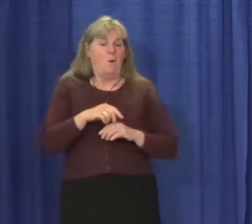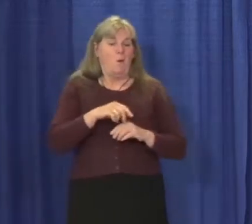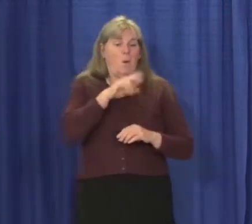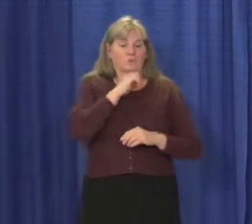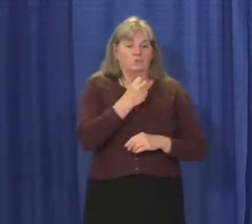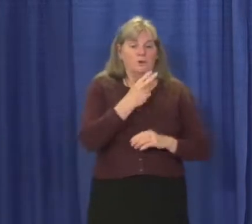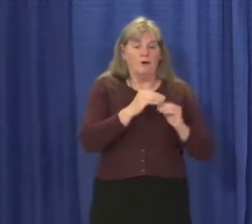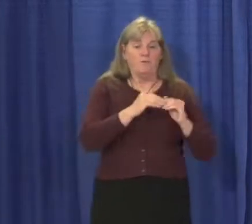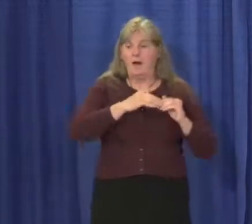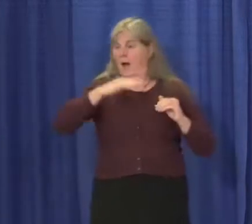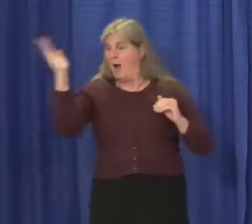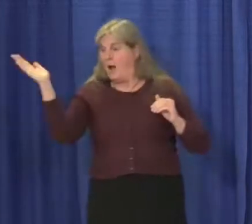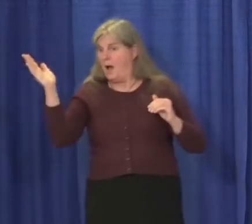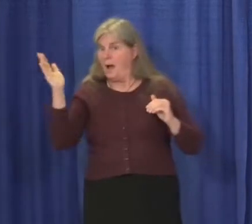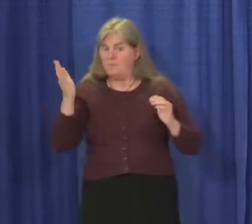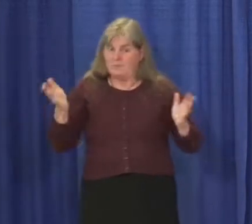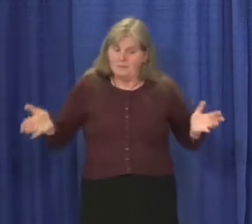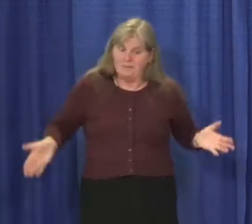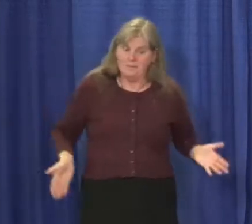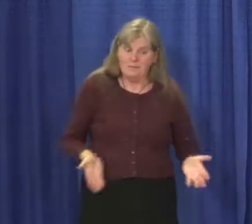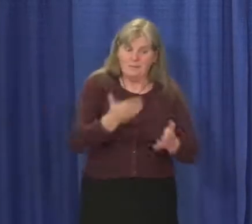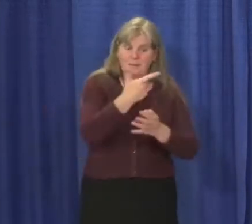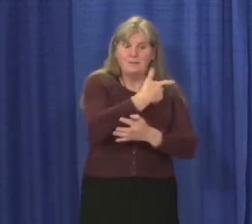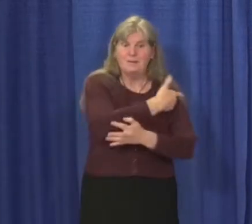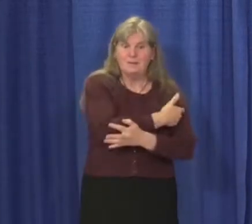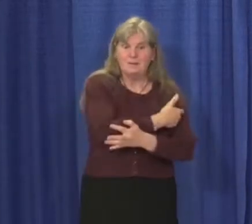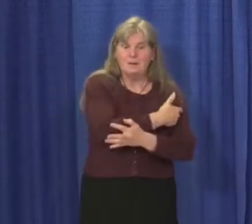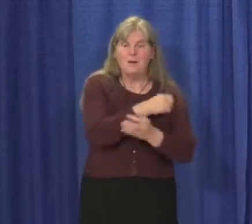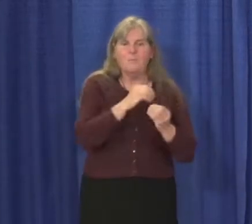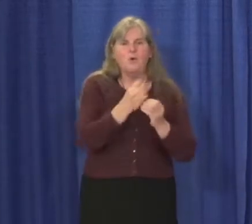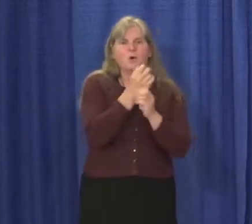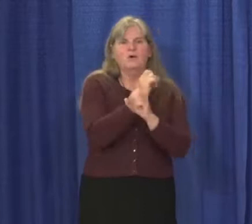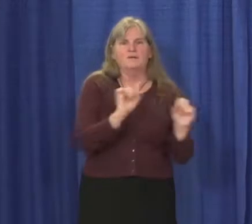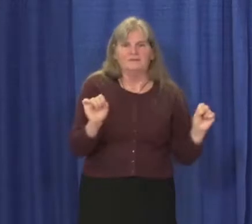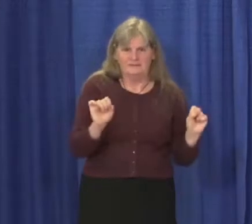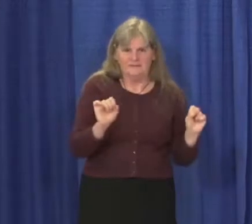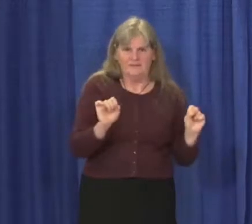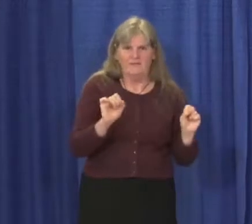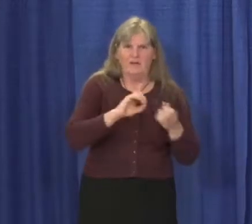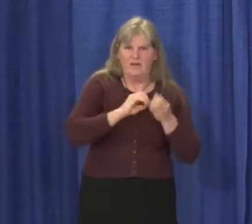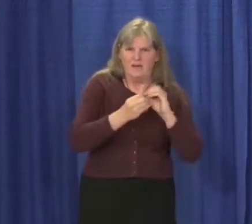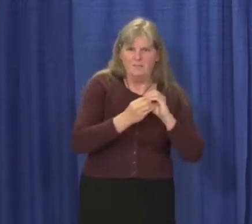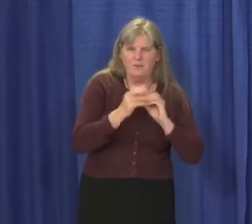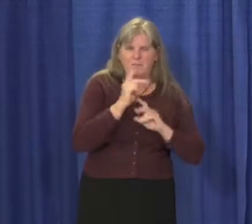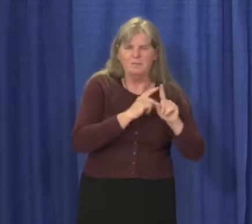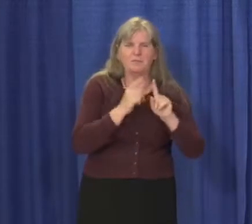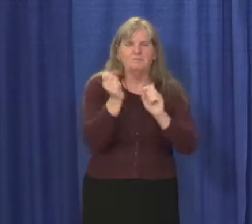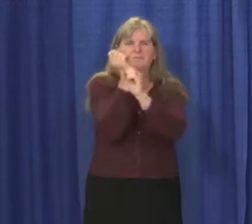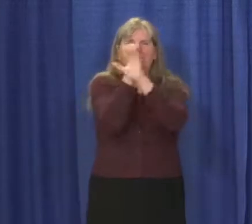maintain that goal the numbers will be substantially smaller. Think of it like this.